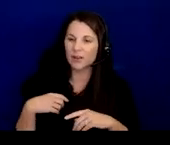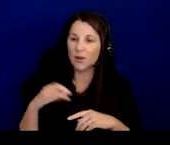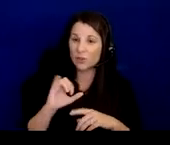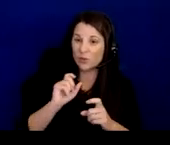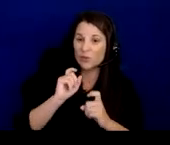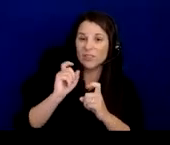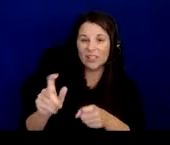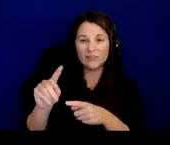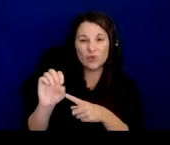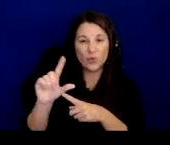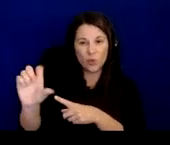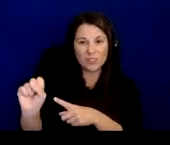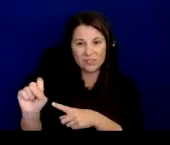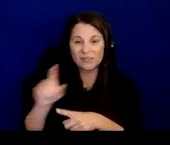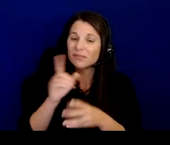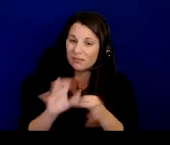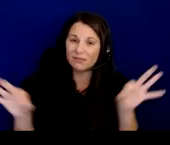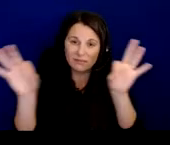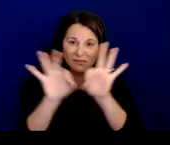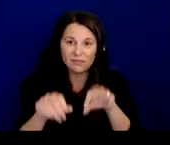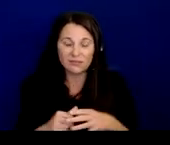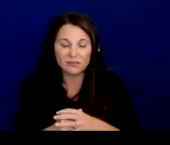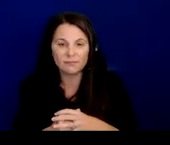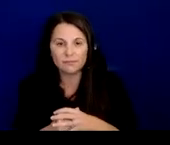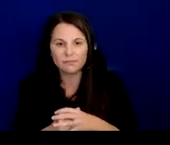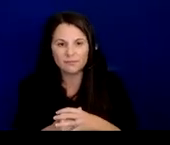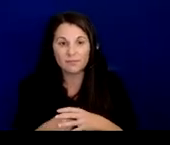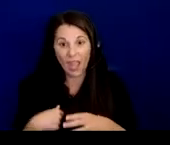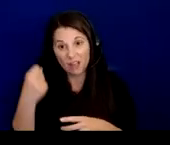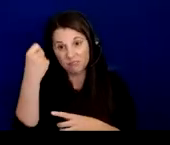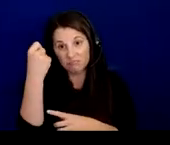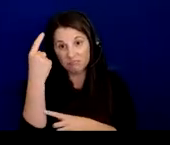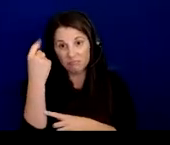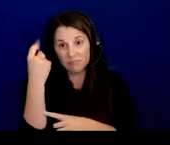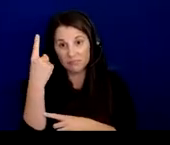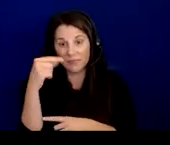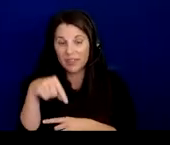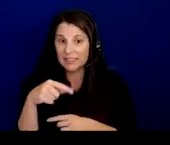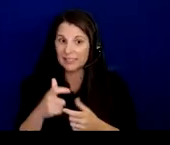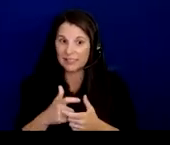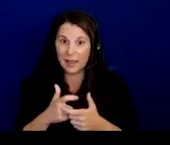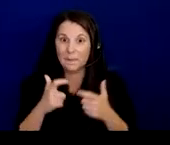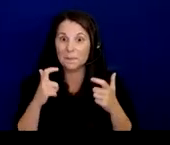Listen, I again, I understand that this is a big lift. I understand.